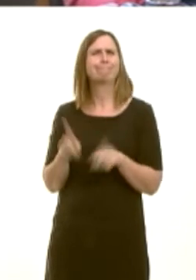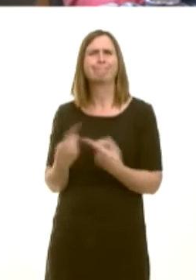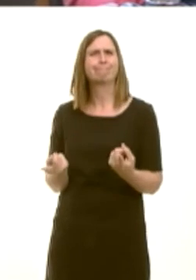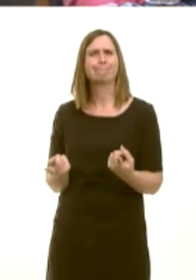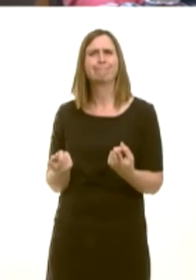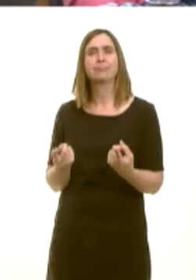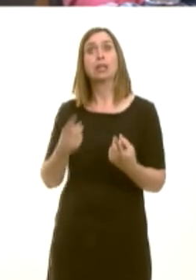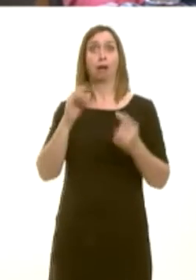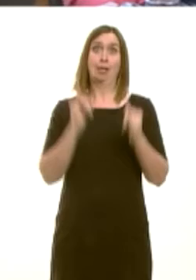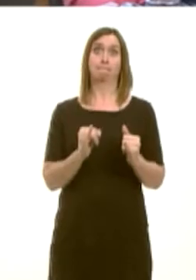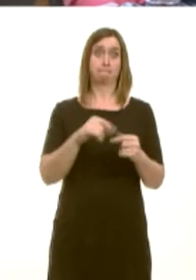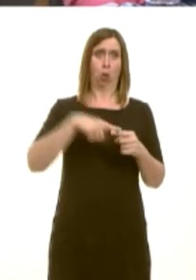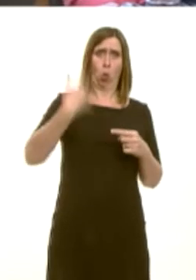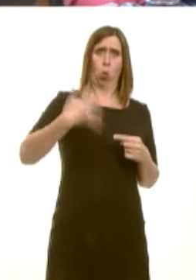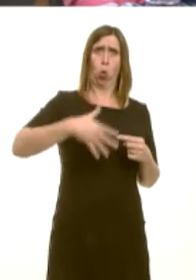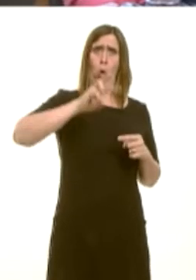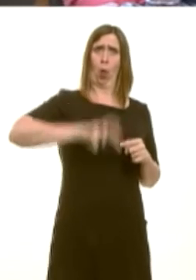England as thereís a tax on it in Wales. It depends on the level of the tax, of course,